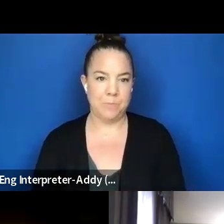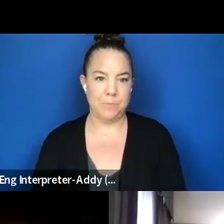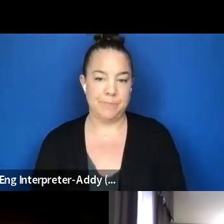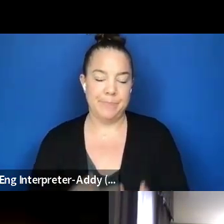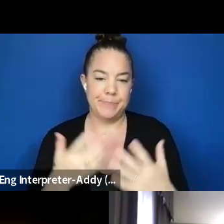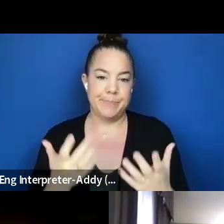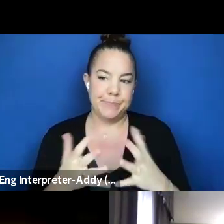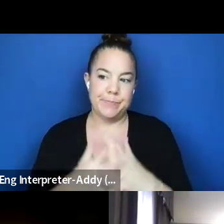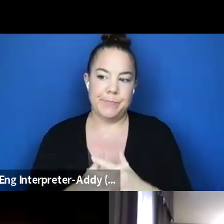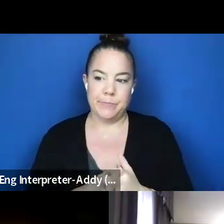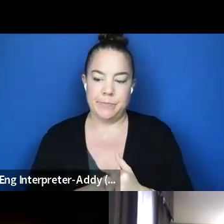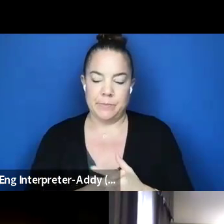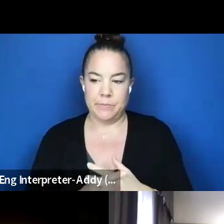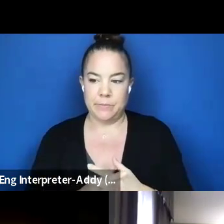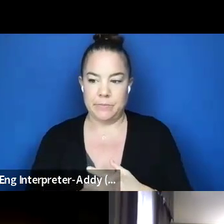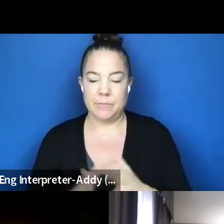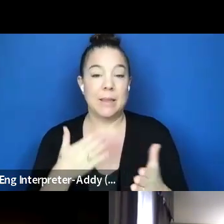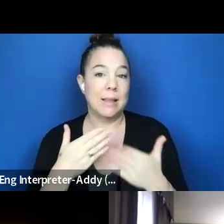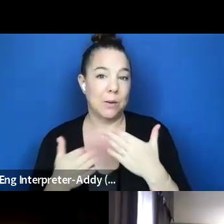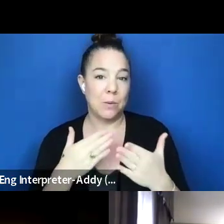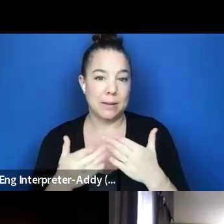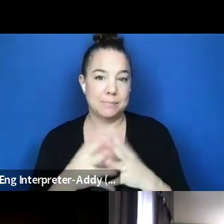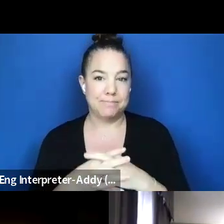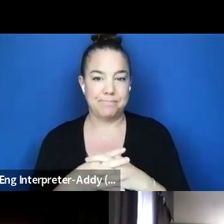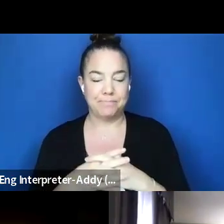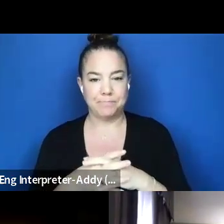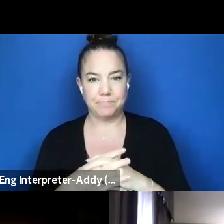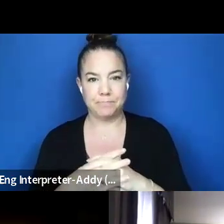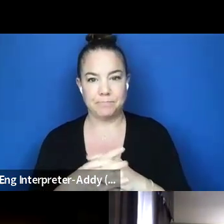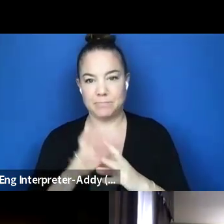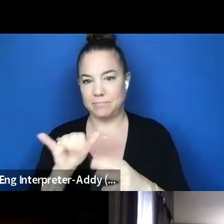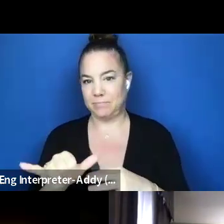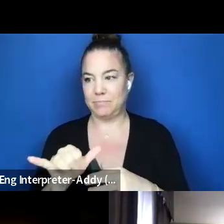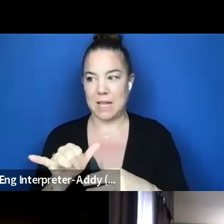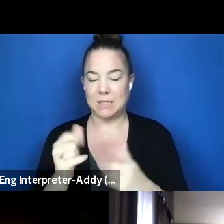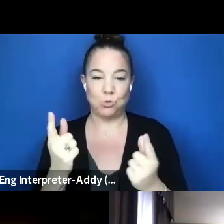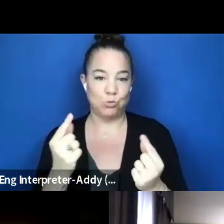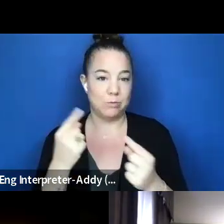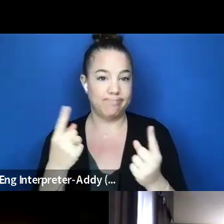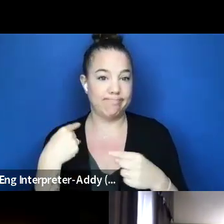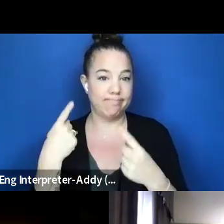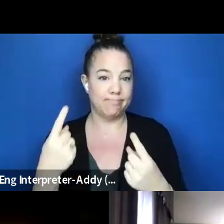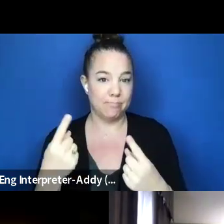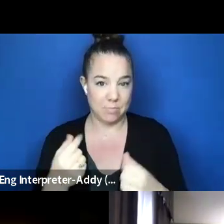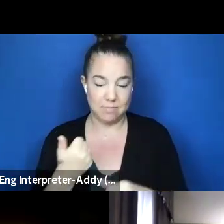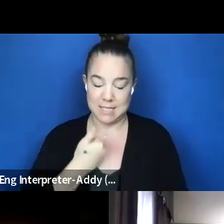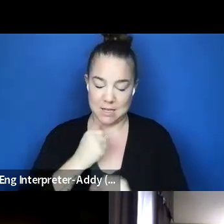Adeleigh Belyeu: but Adeleigh Belyeu: anyway Adeleigh Belyeu: that's kind of where I am. And I I actually go to church with